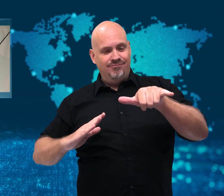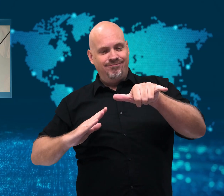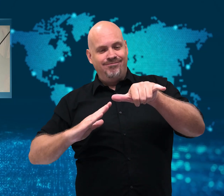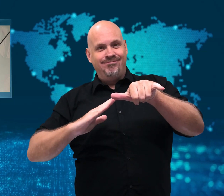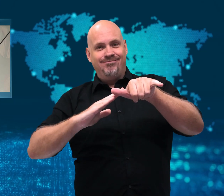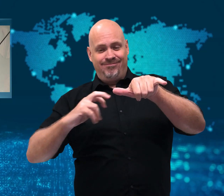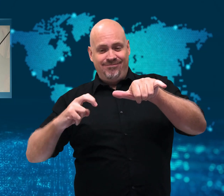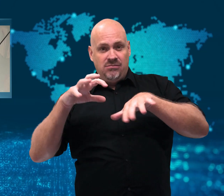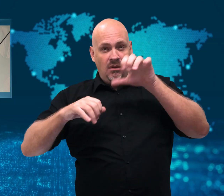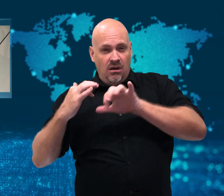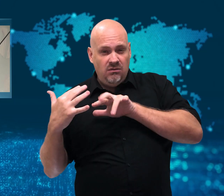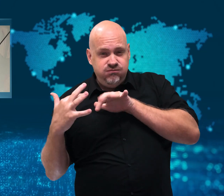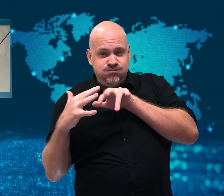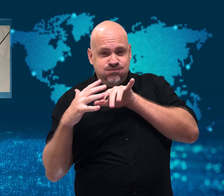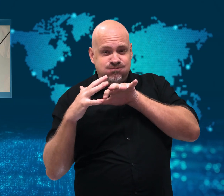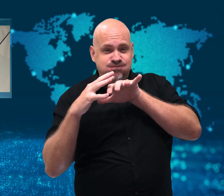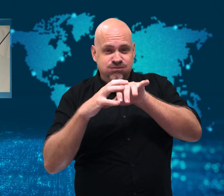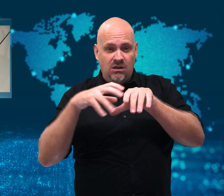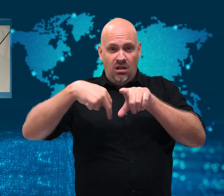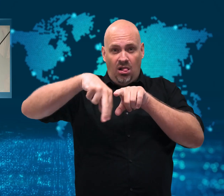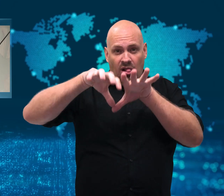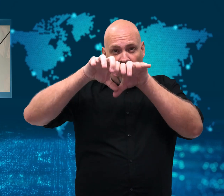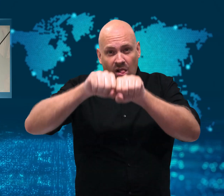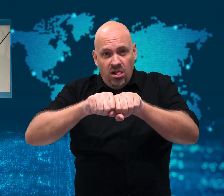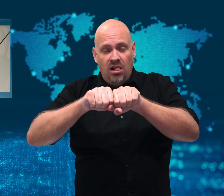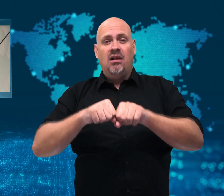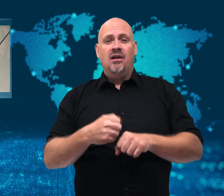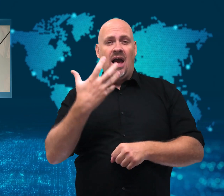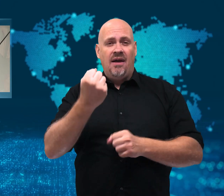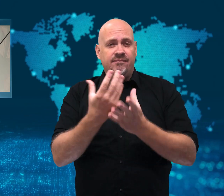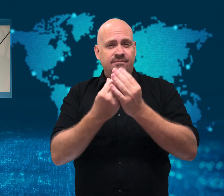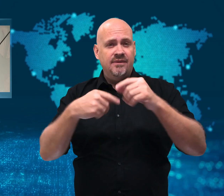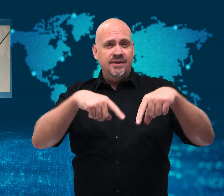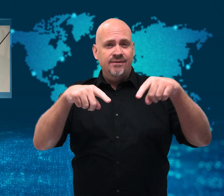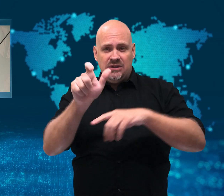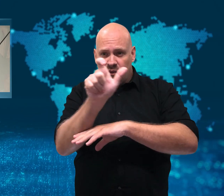or hanging off railings to board the plane.